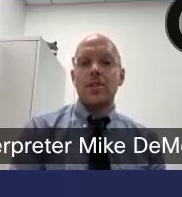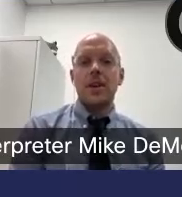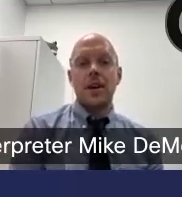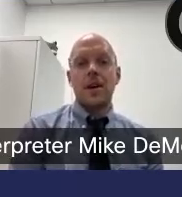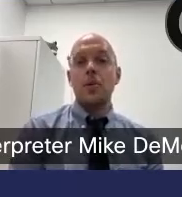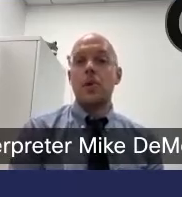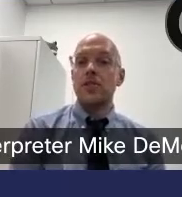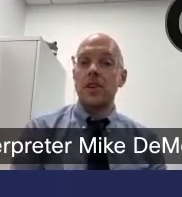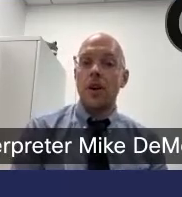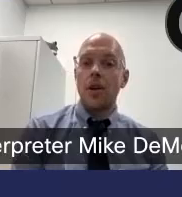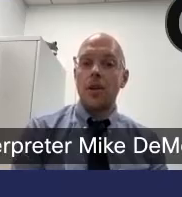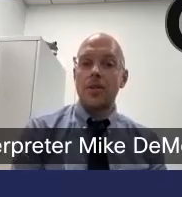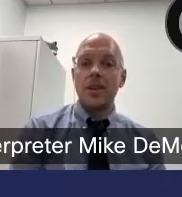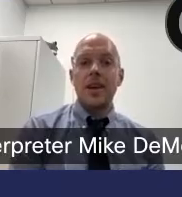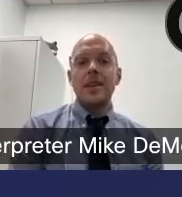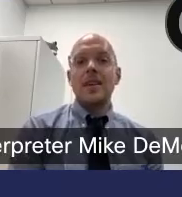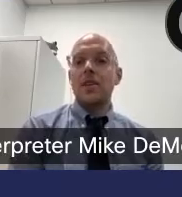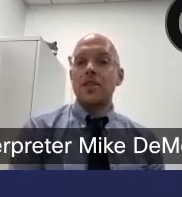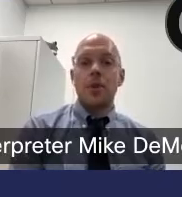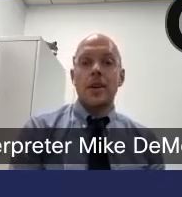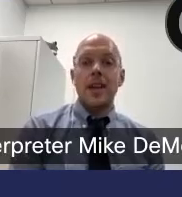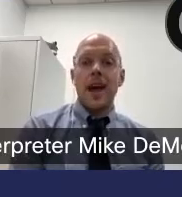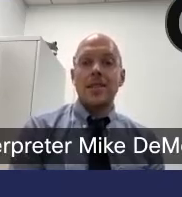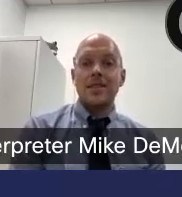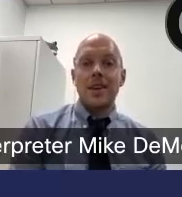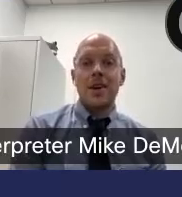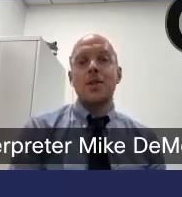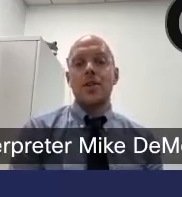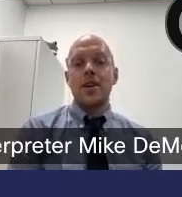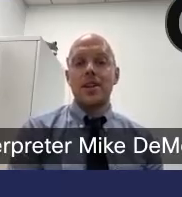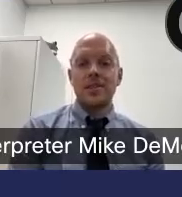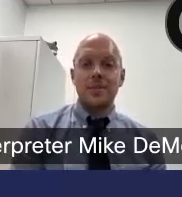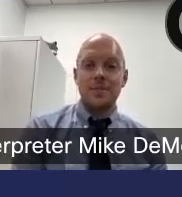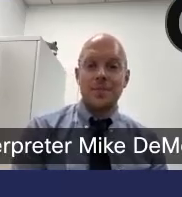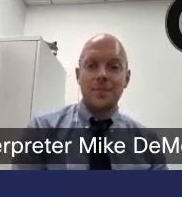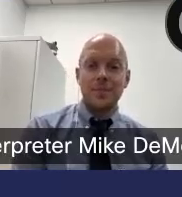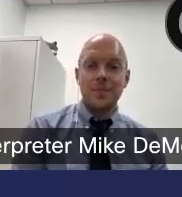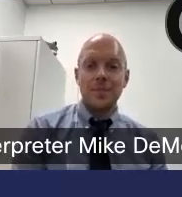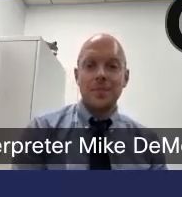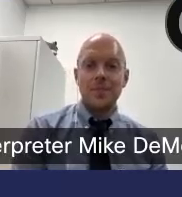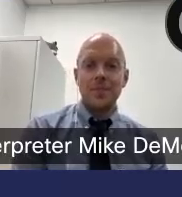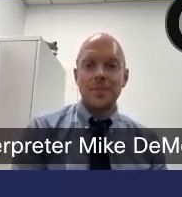emergency calls, television broadcasts and all those other areas.